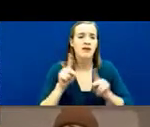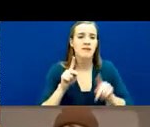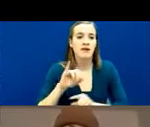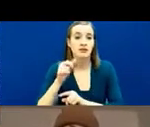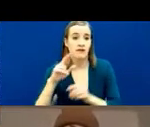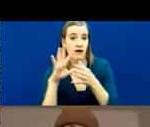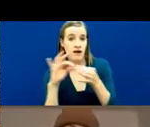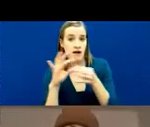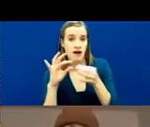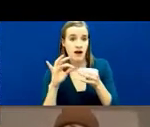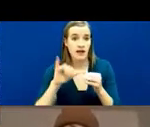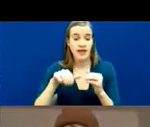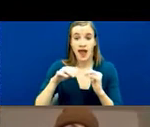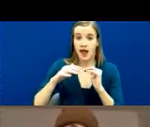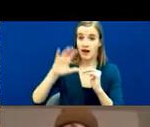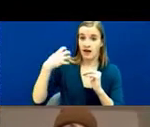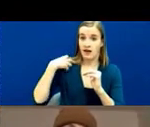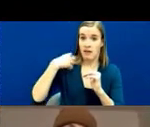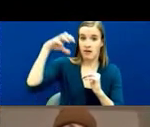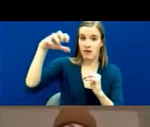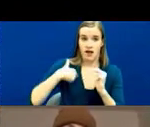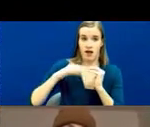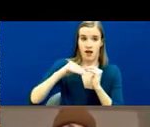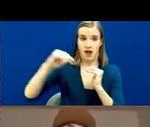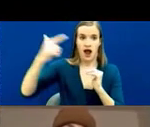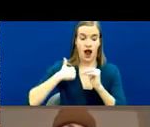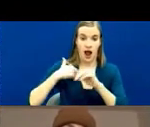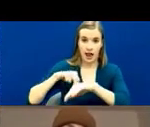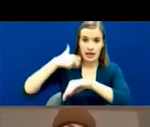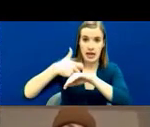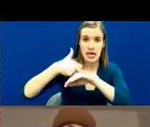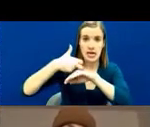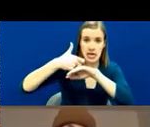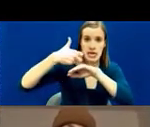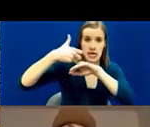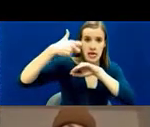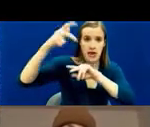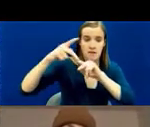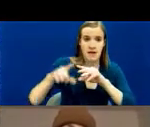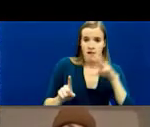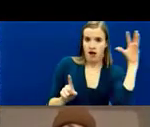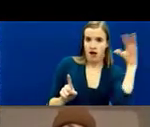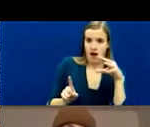everybody. They say that it was the image of me was the final decision to get the ADA passed.